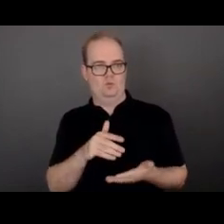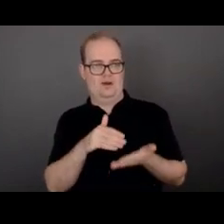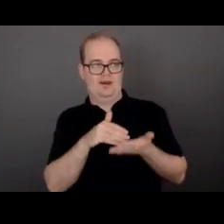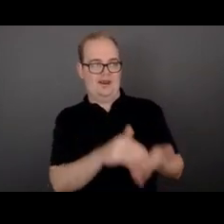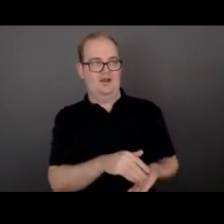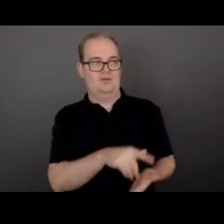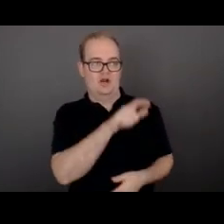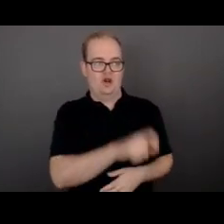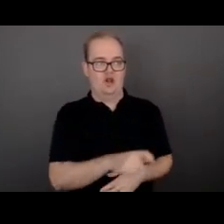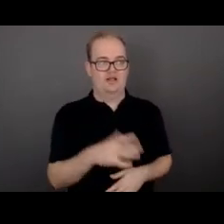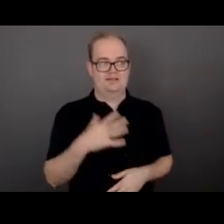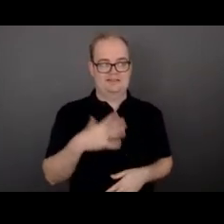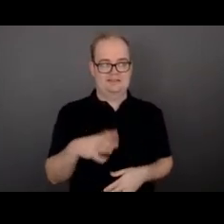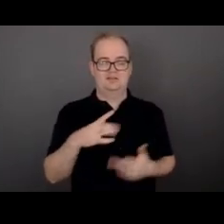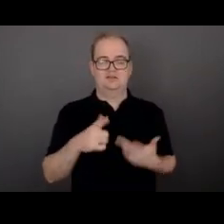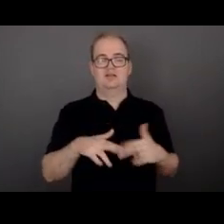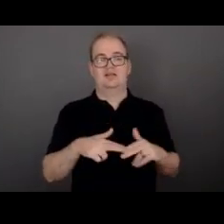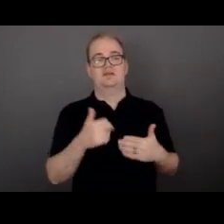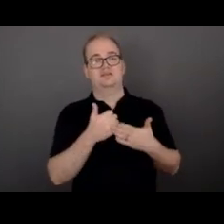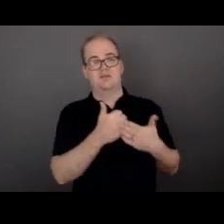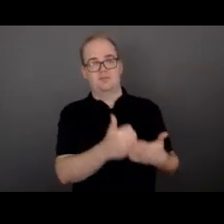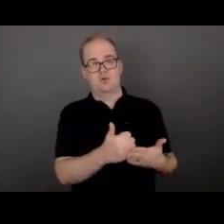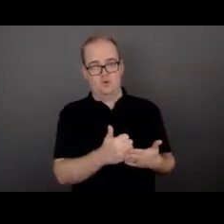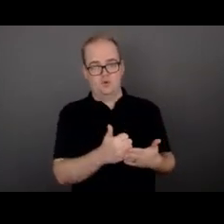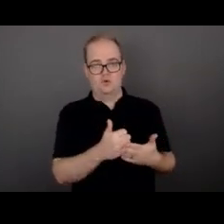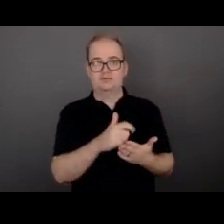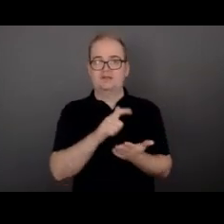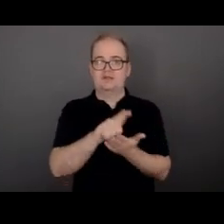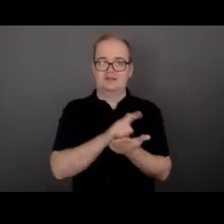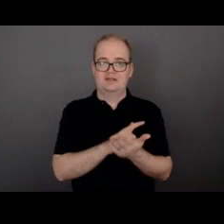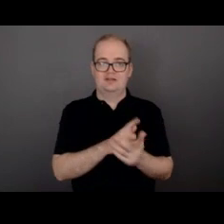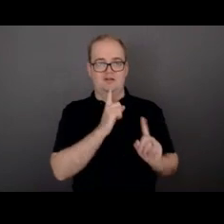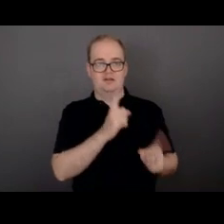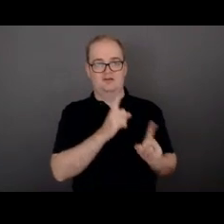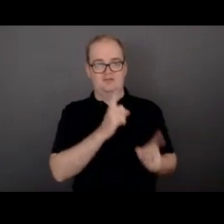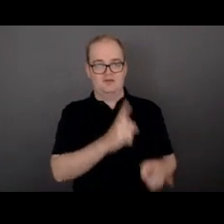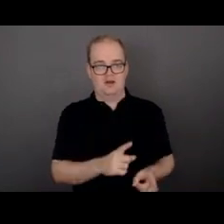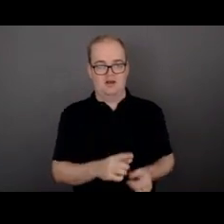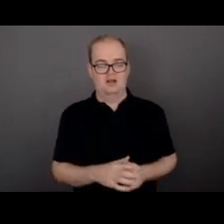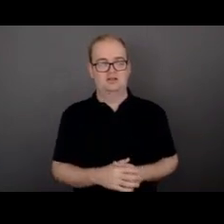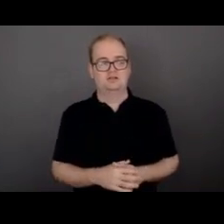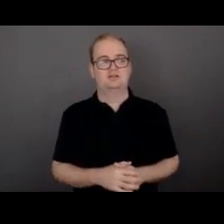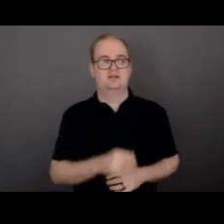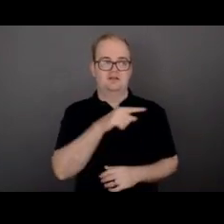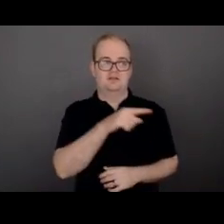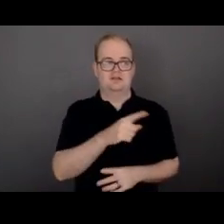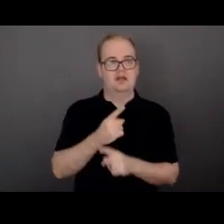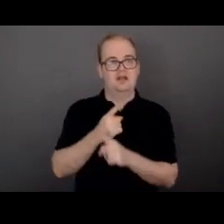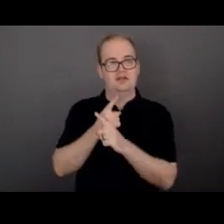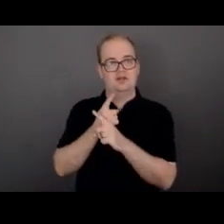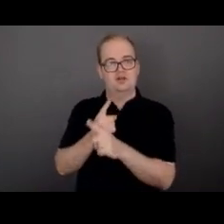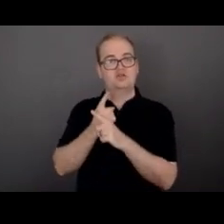it's support, legal advice, housing, whatever, that they are talking to agencies set up for